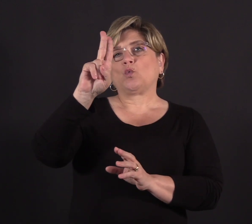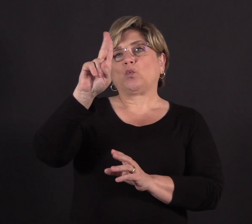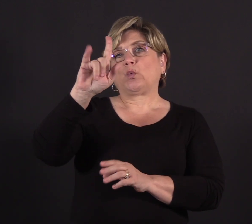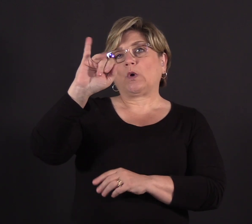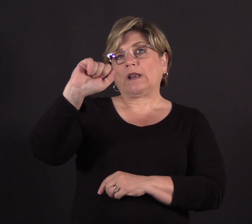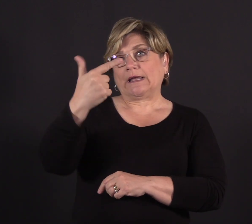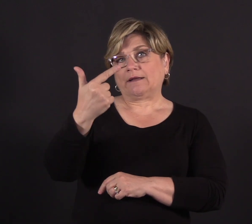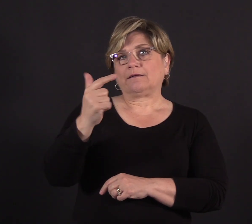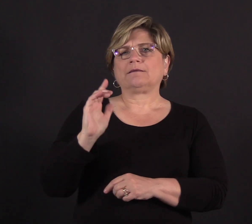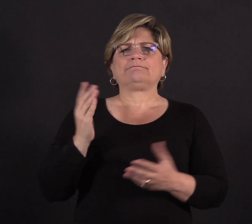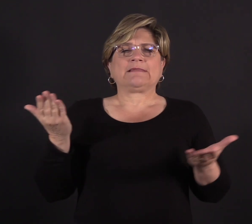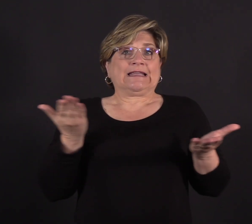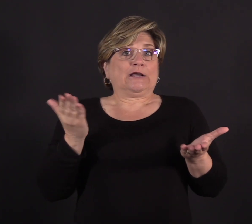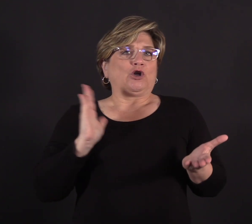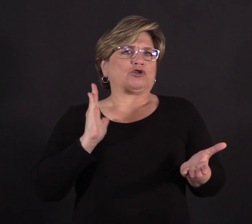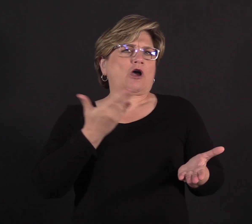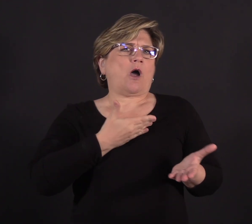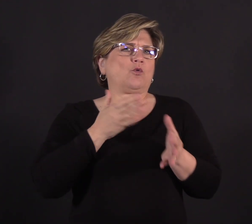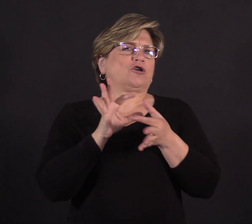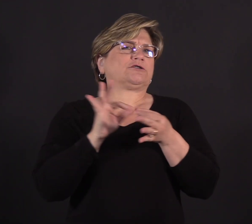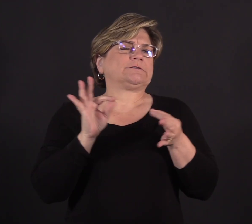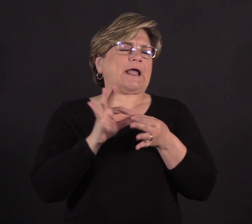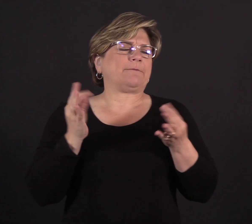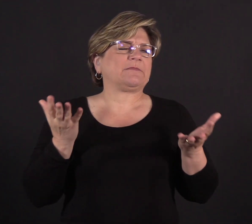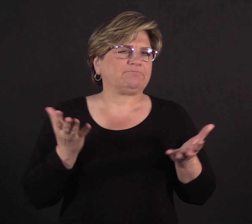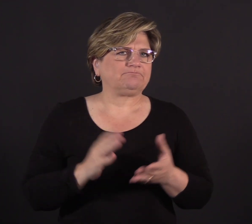Here is our statement.